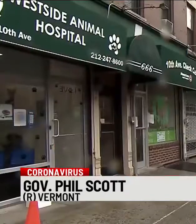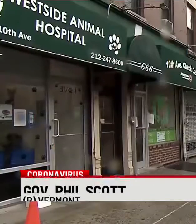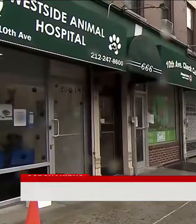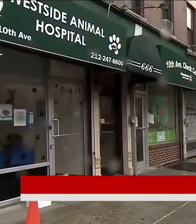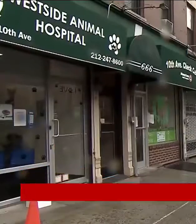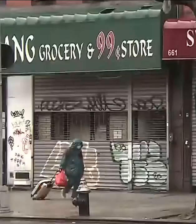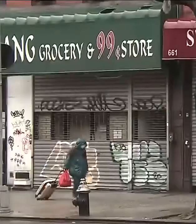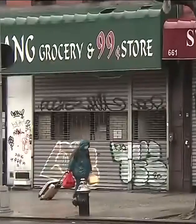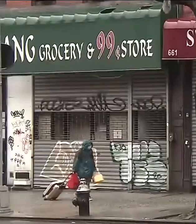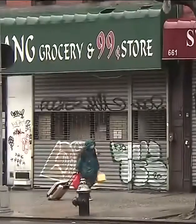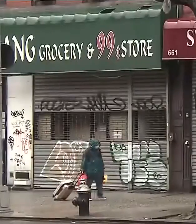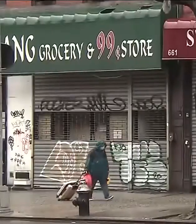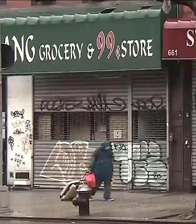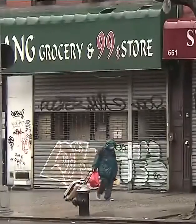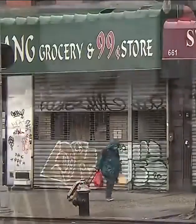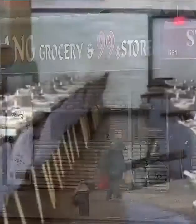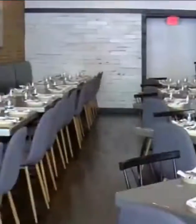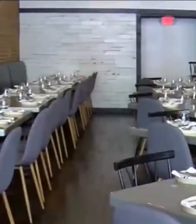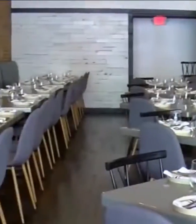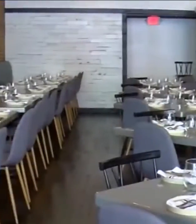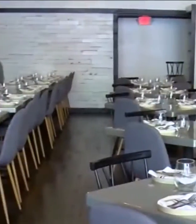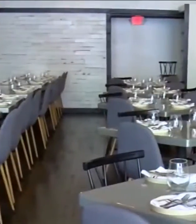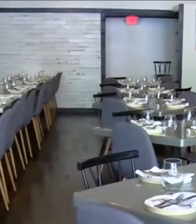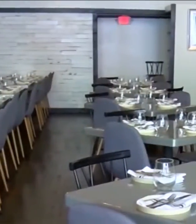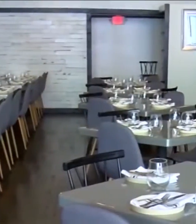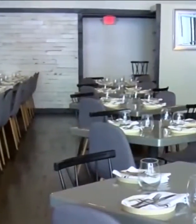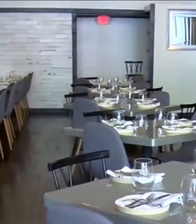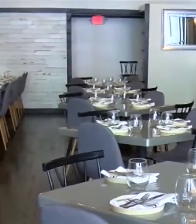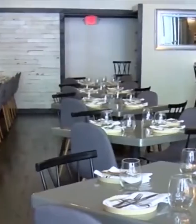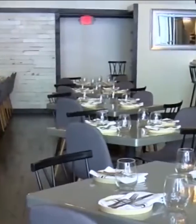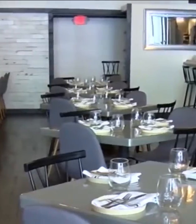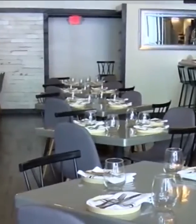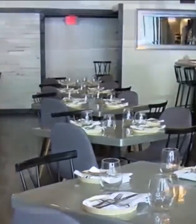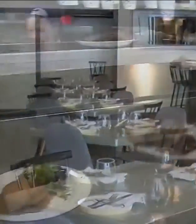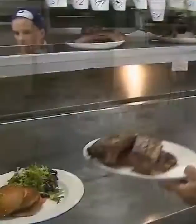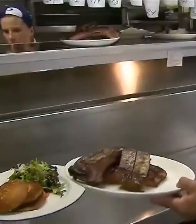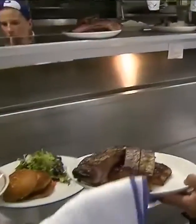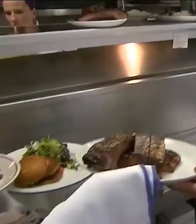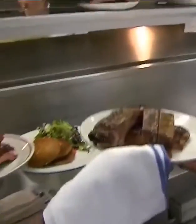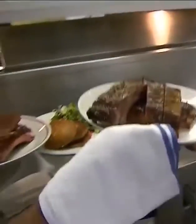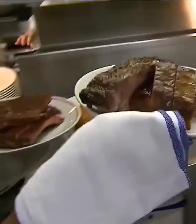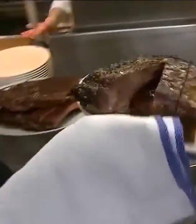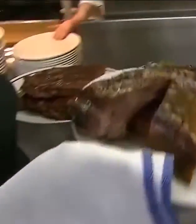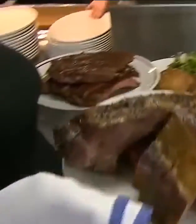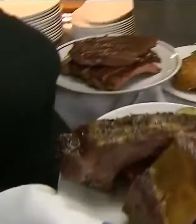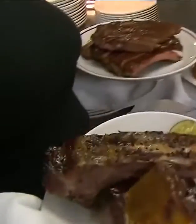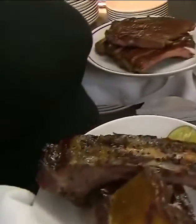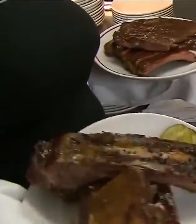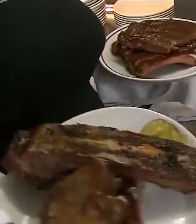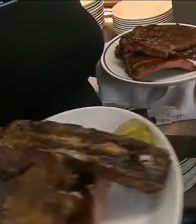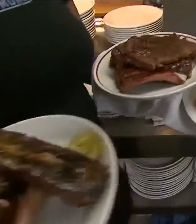SMALL BUSINESSES ARE HURTING NOW MORE THAN EVER, COMMERCE AND COMMUNITY DEVELOPMENT COMMISSIONER LINDSAY KURRLE IS